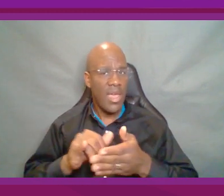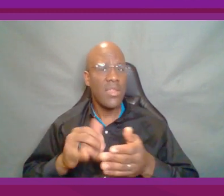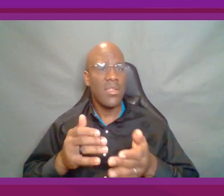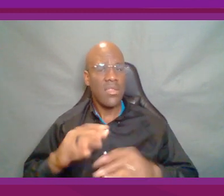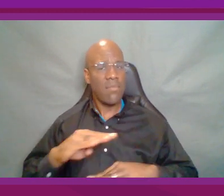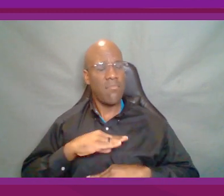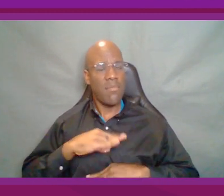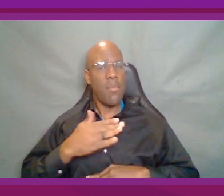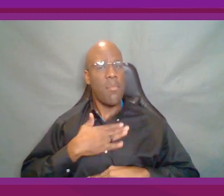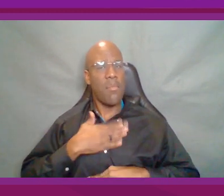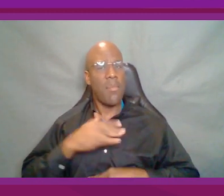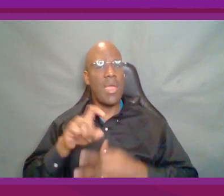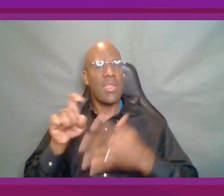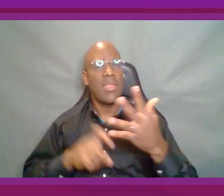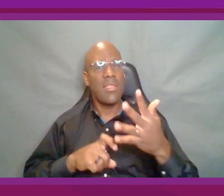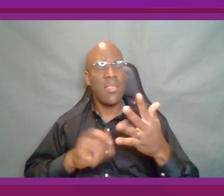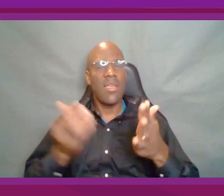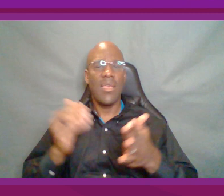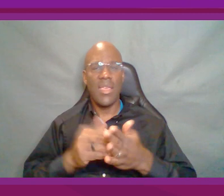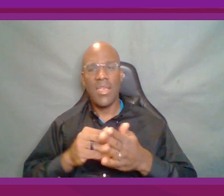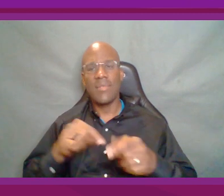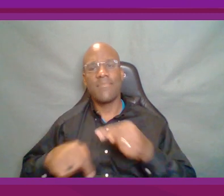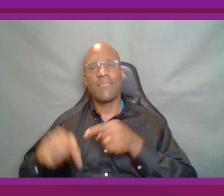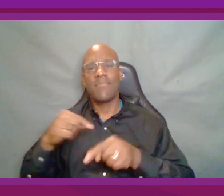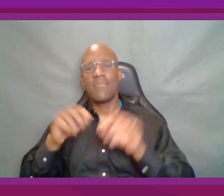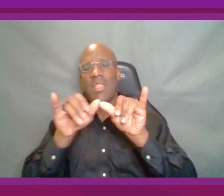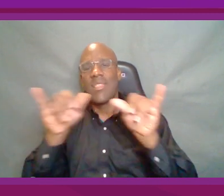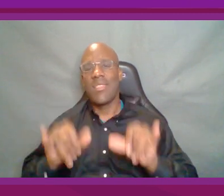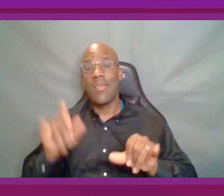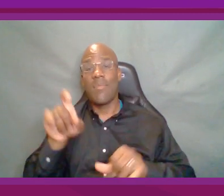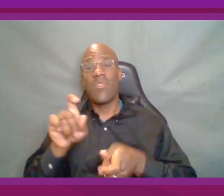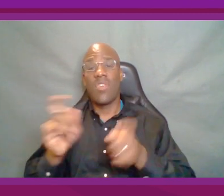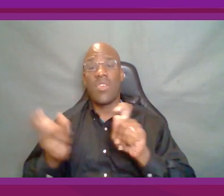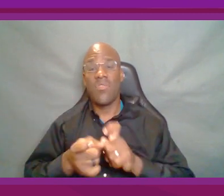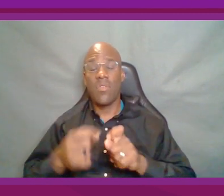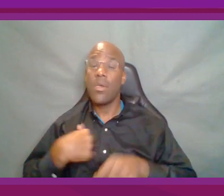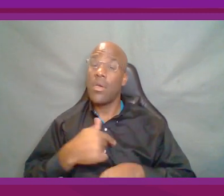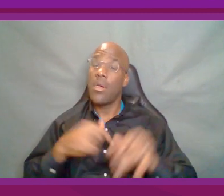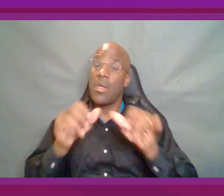meet my needs and that really goes back to, again, a systems change. We have a system that